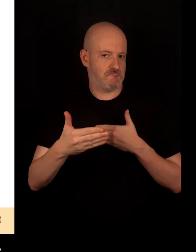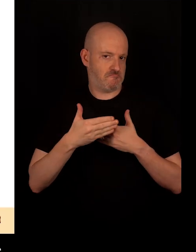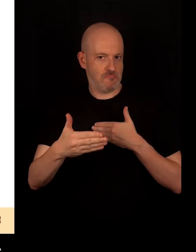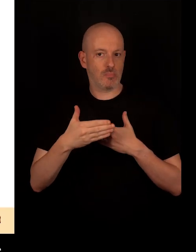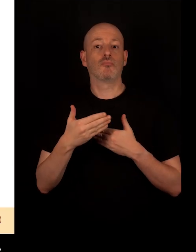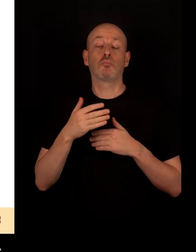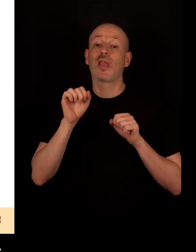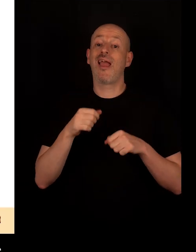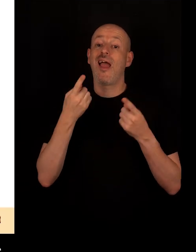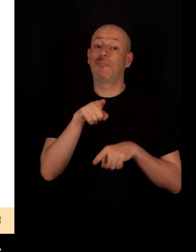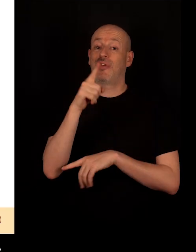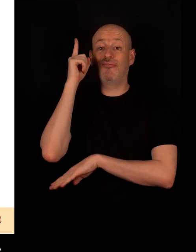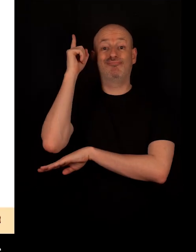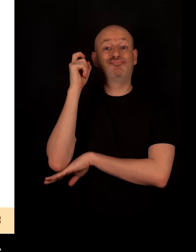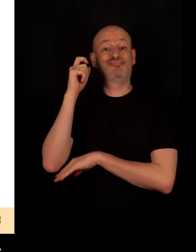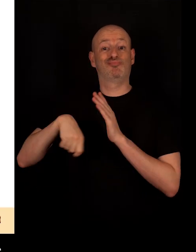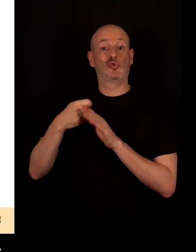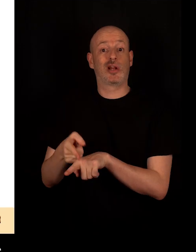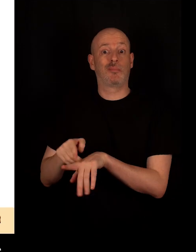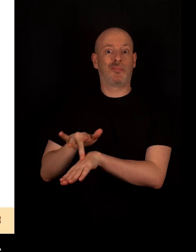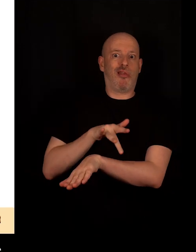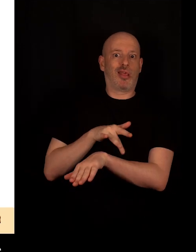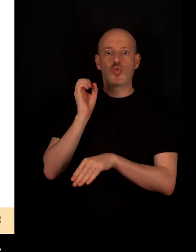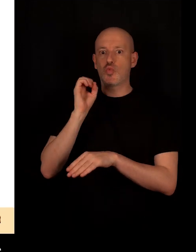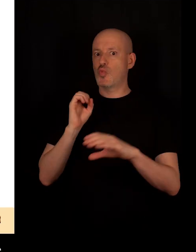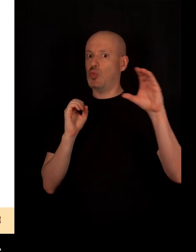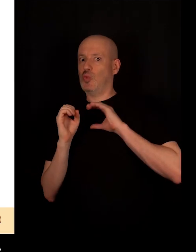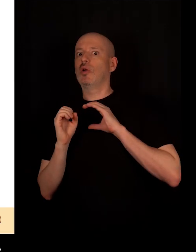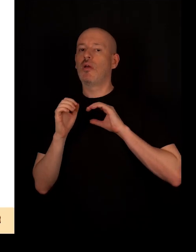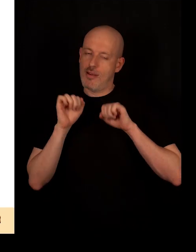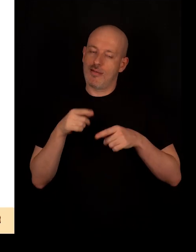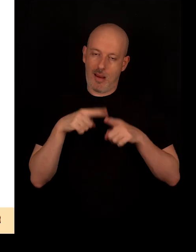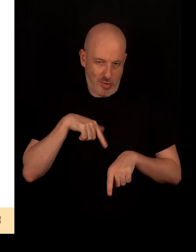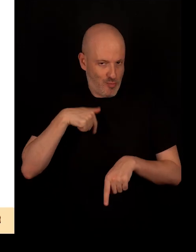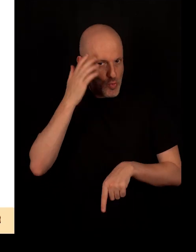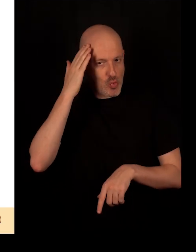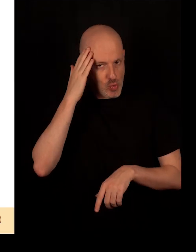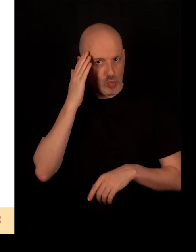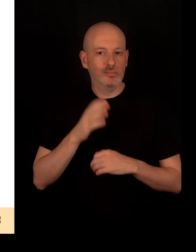And it might be that your residency starts before having the payment. We know that this can happen.